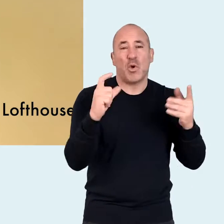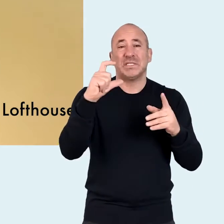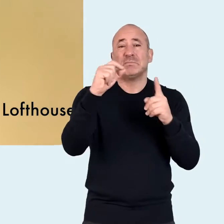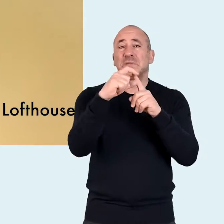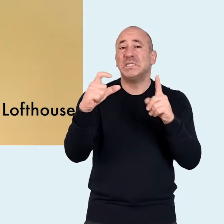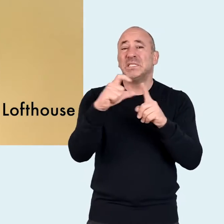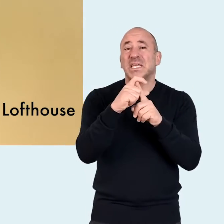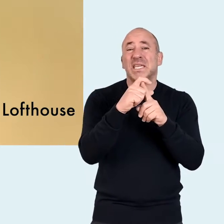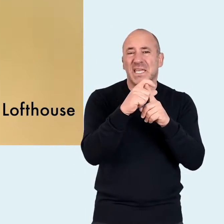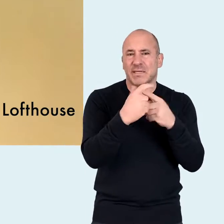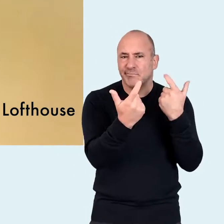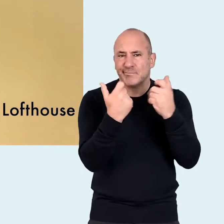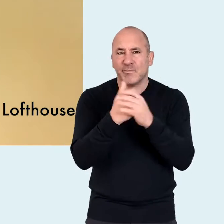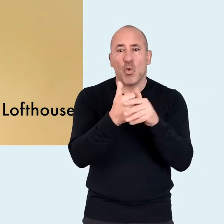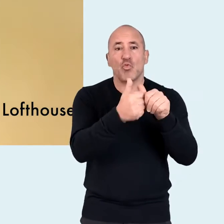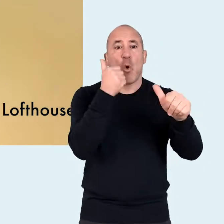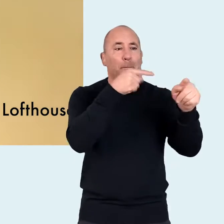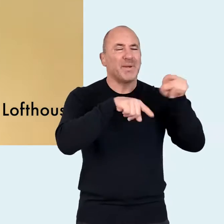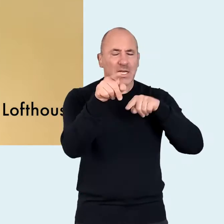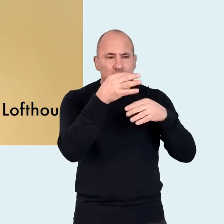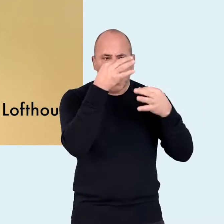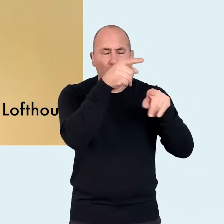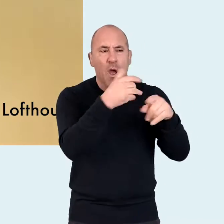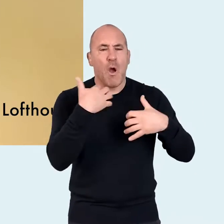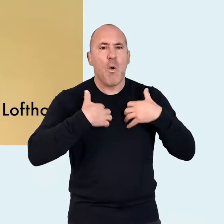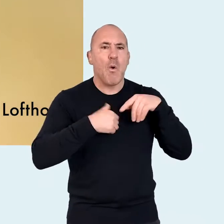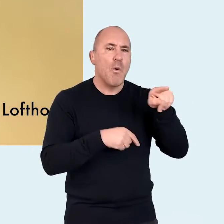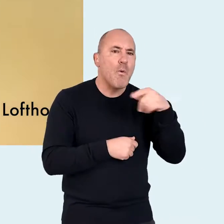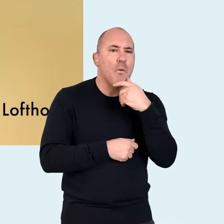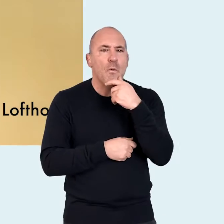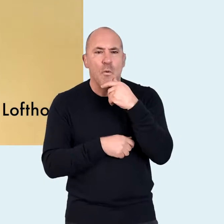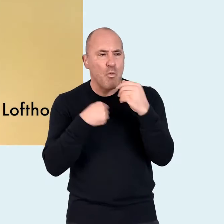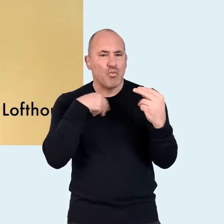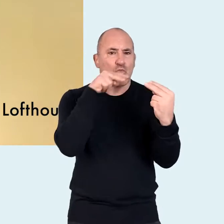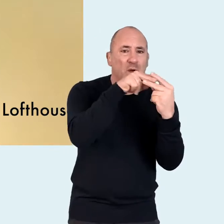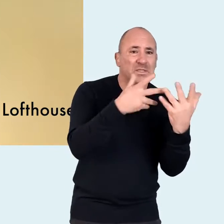CPD. Find companies that interest you and contact them to see if there are any training